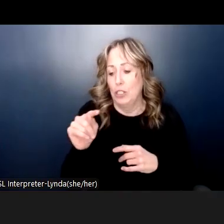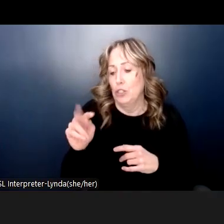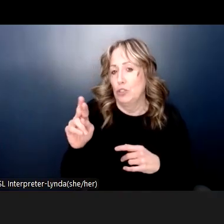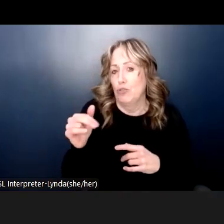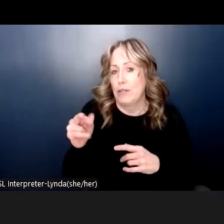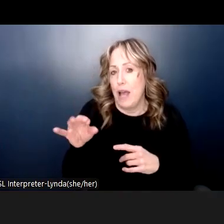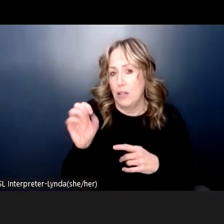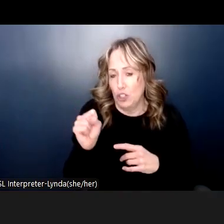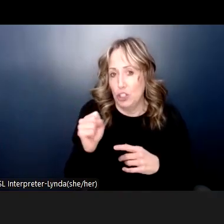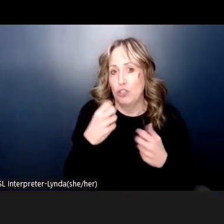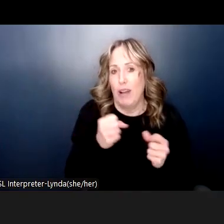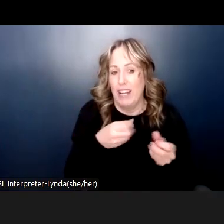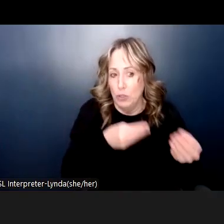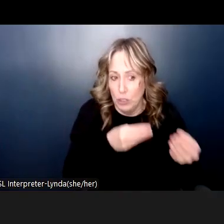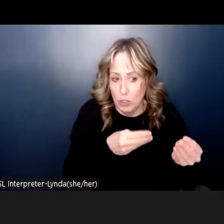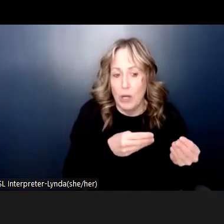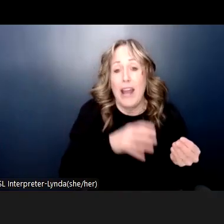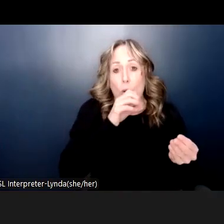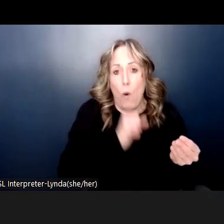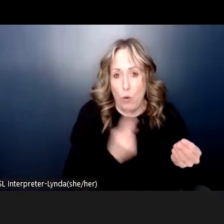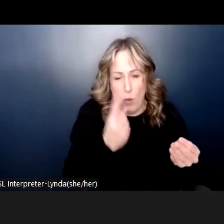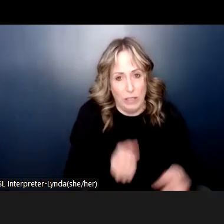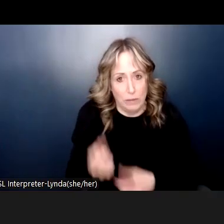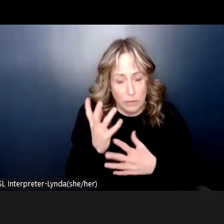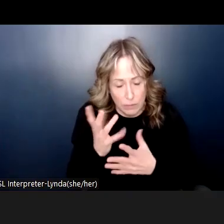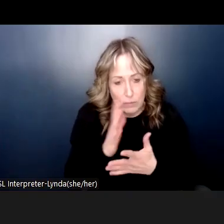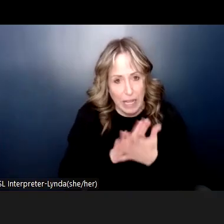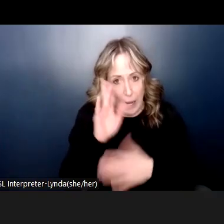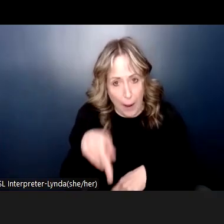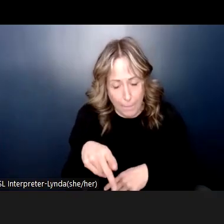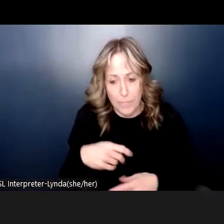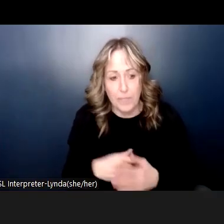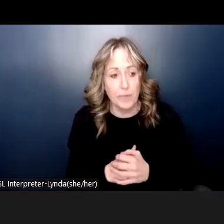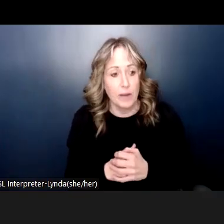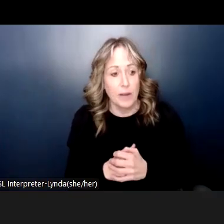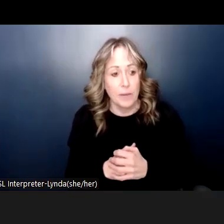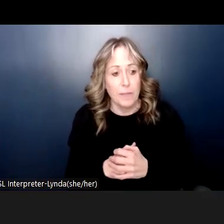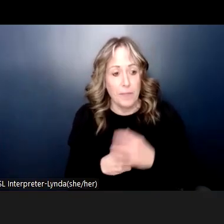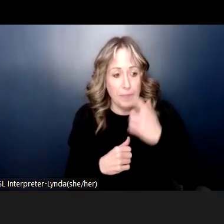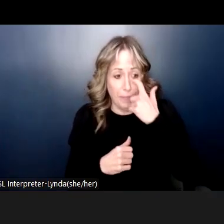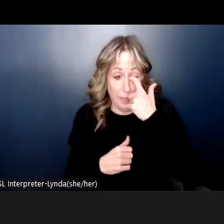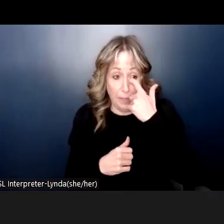of all transactions for BCC specifically because, you know, we we will put